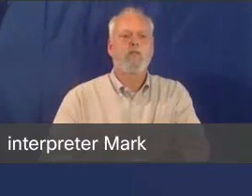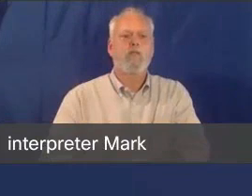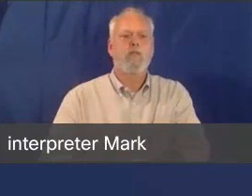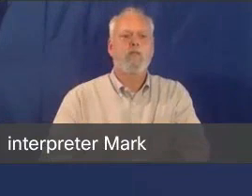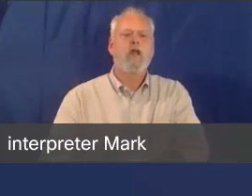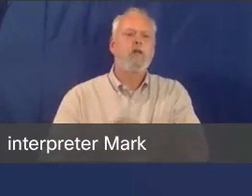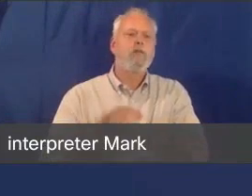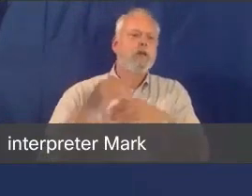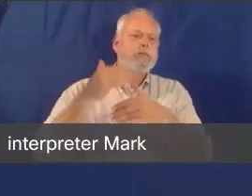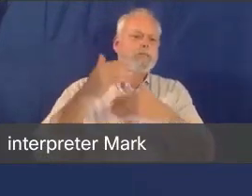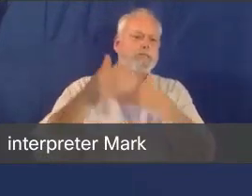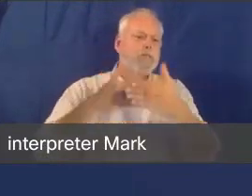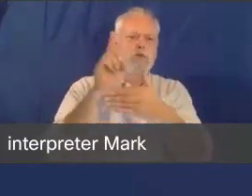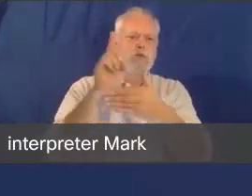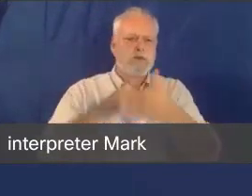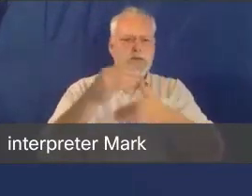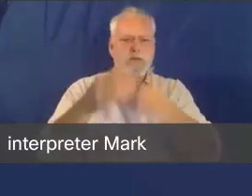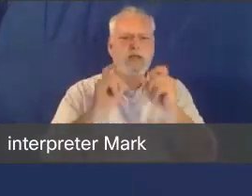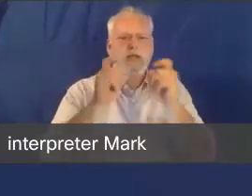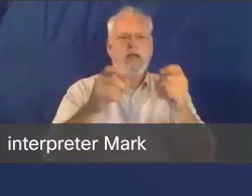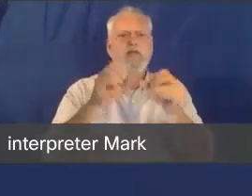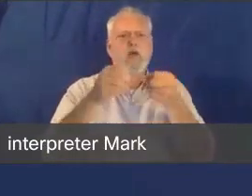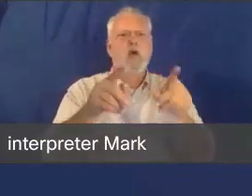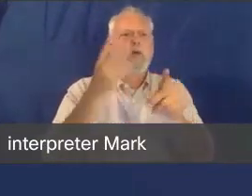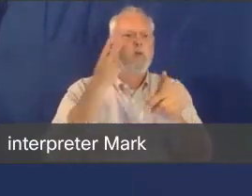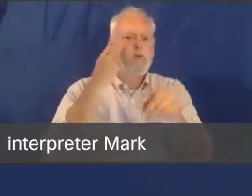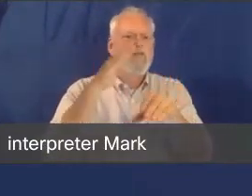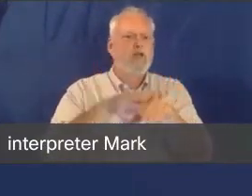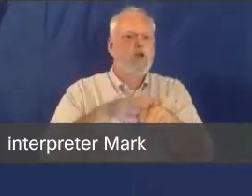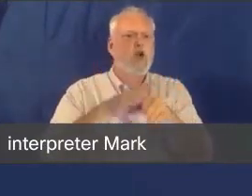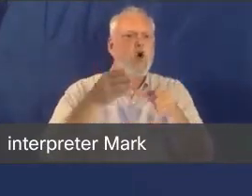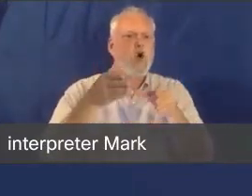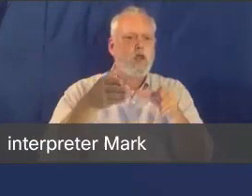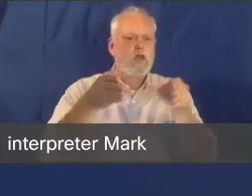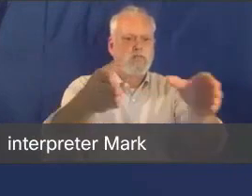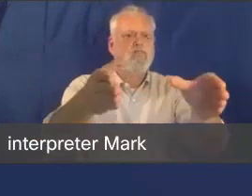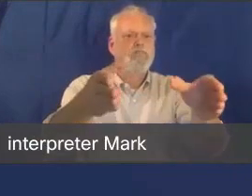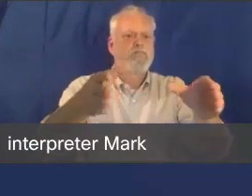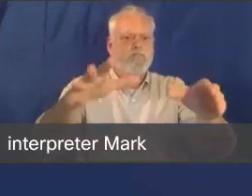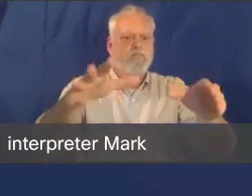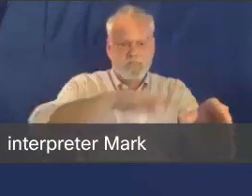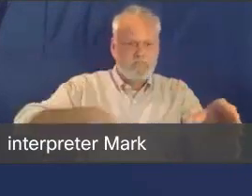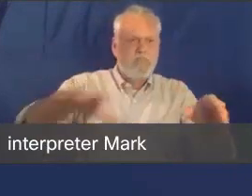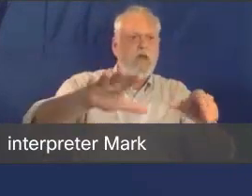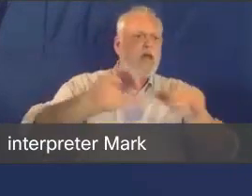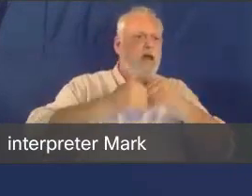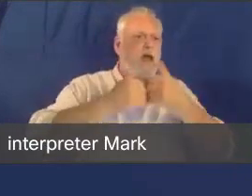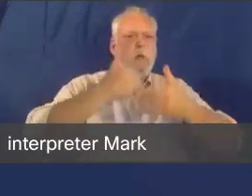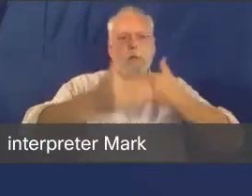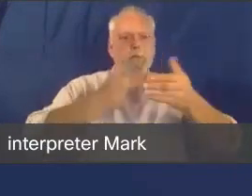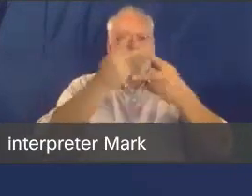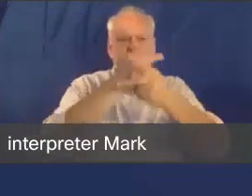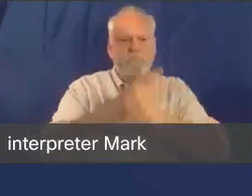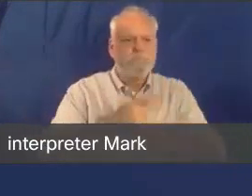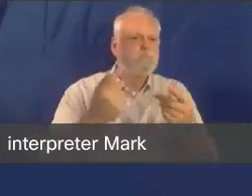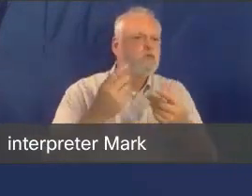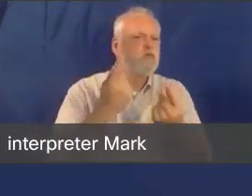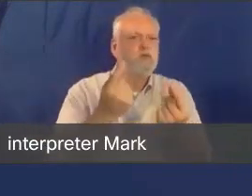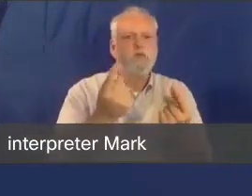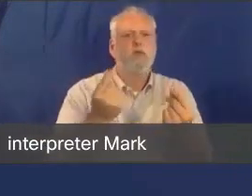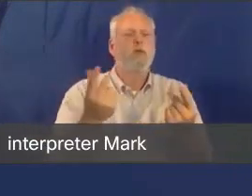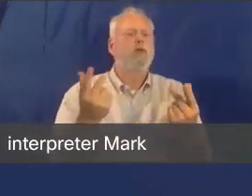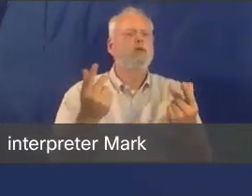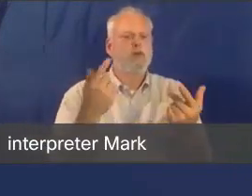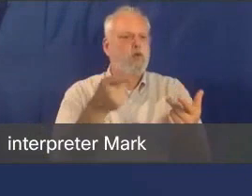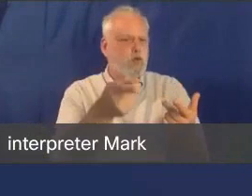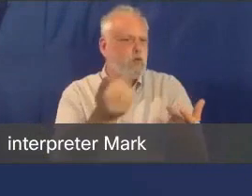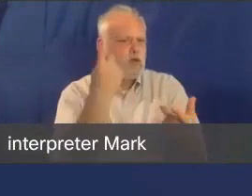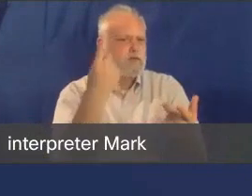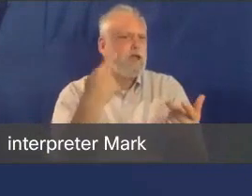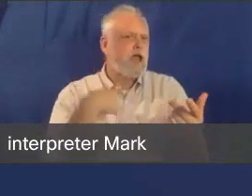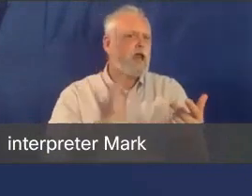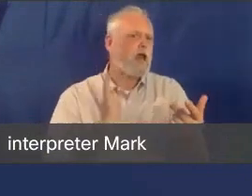Some issues and some opportunities that we've seen on the corridor and how we're working through them so that you can kind of get a sense of where we're going. And then, of course, provide your input. We can have discussion about what you're seeing.